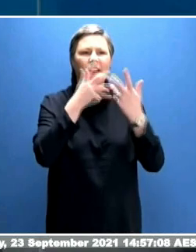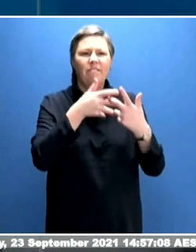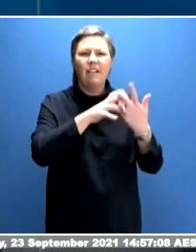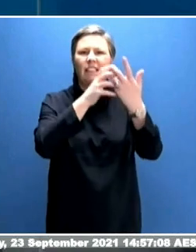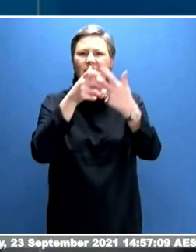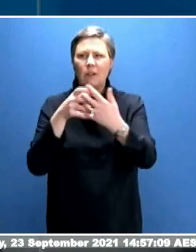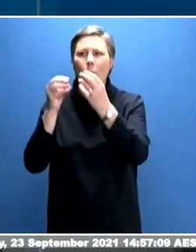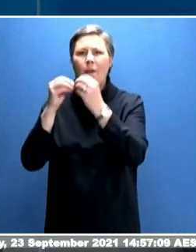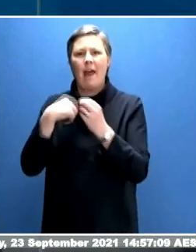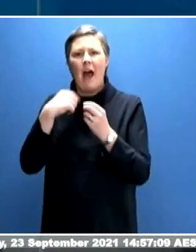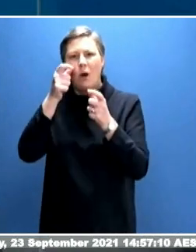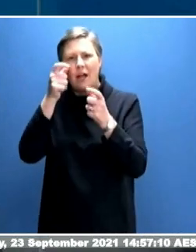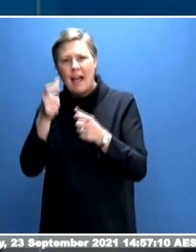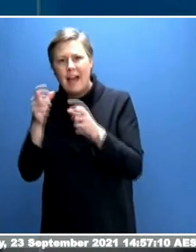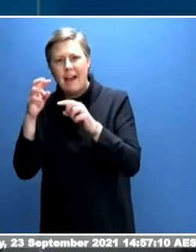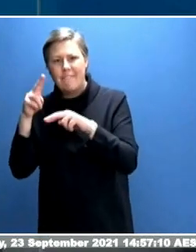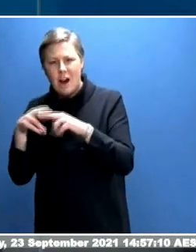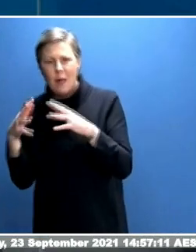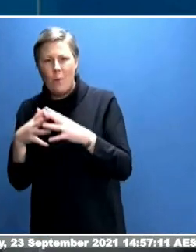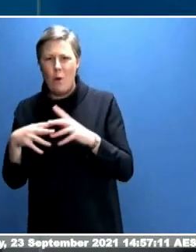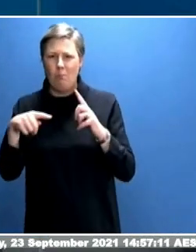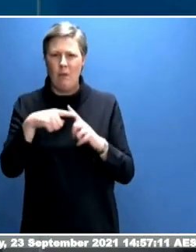cultural context for our young people.